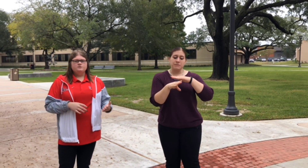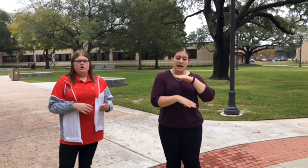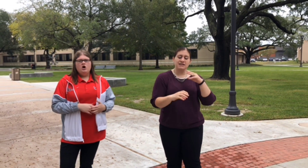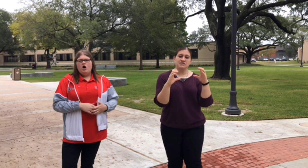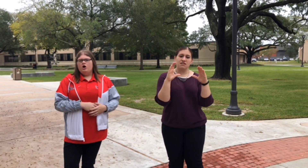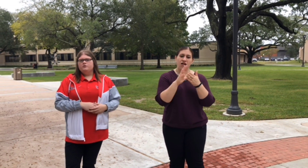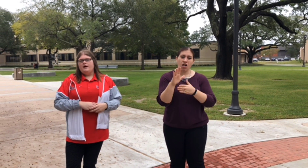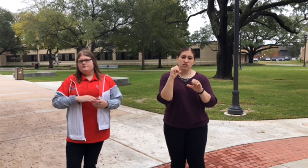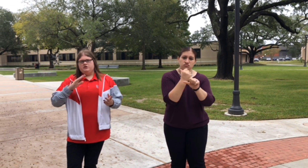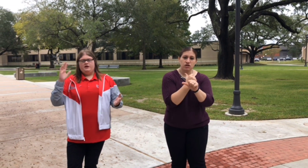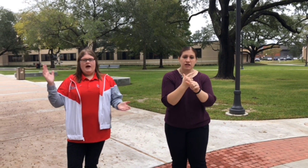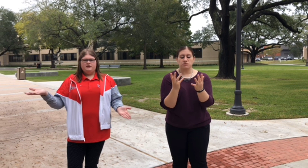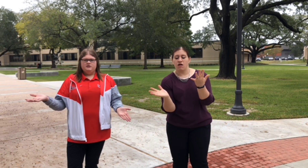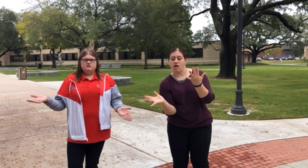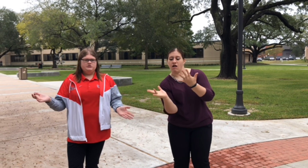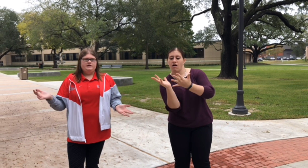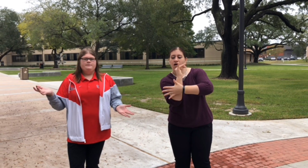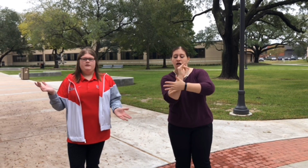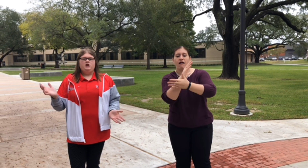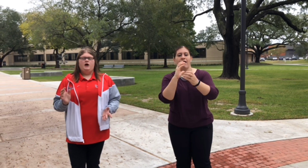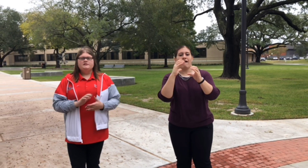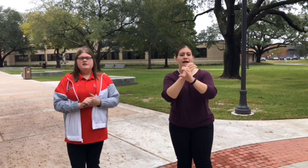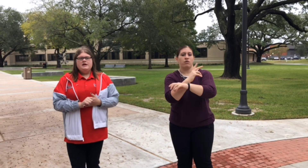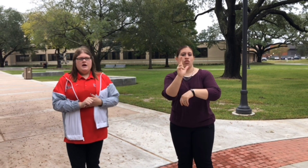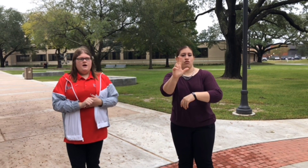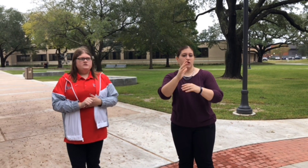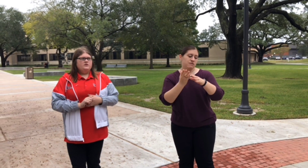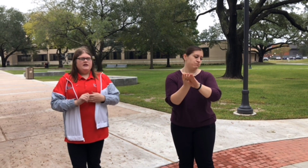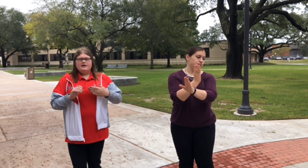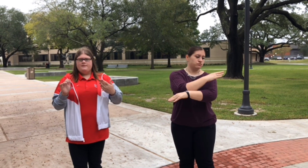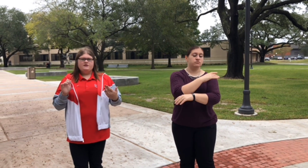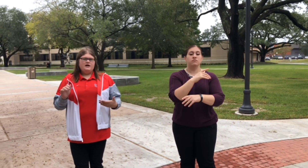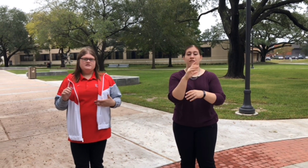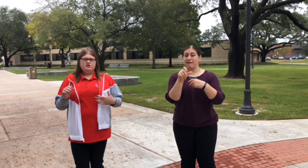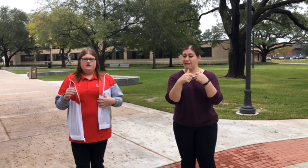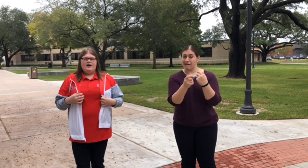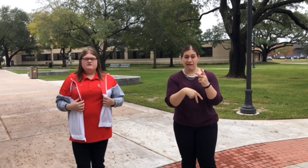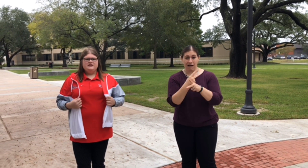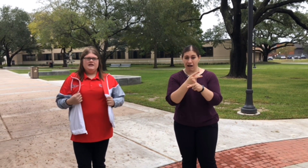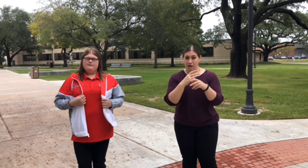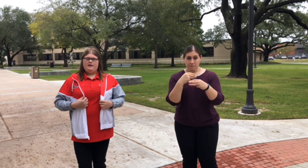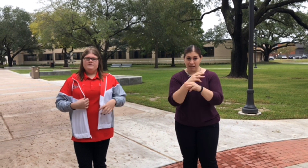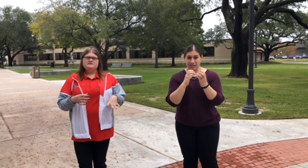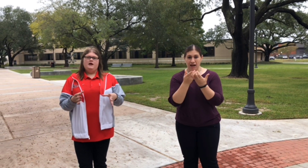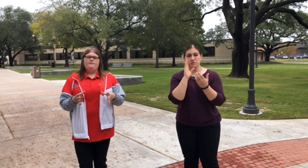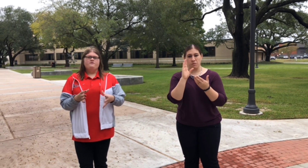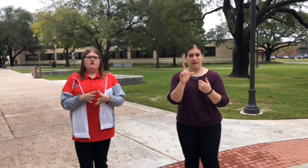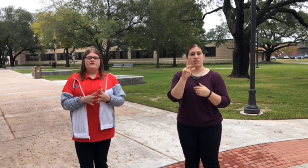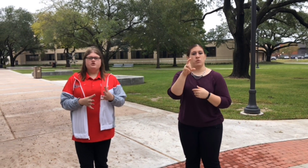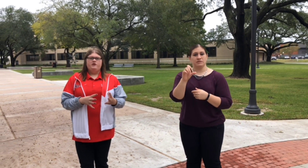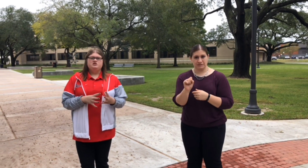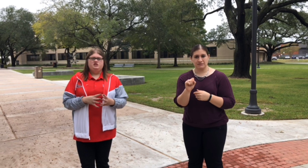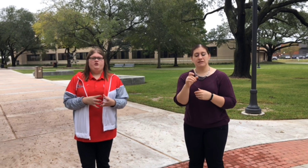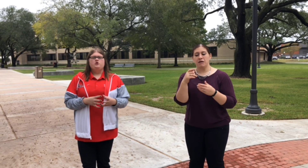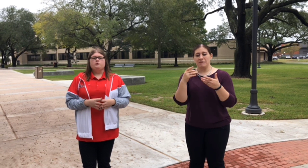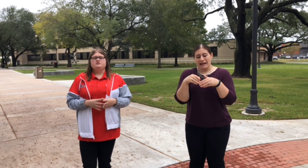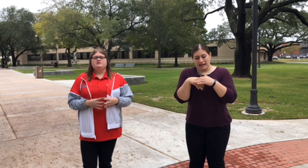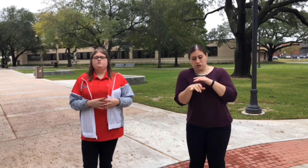all the way up to Calculus III and beyond. Any kind of math class that you have to take and maybe some of your introductory engineering courses as